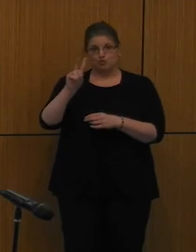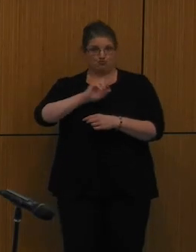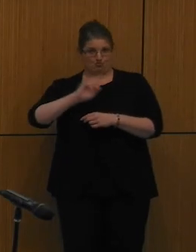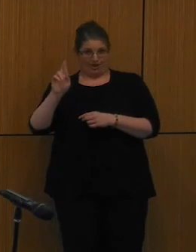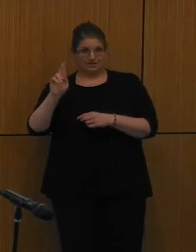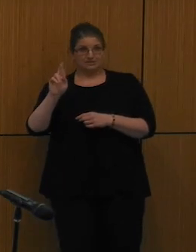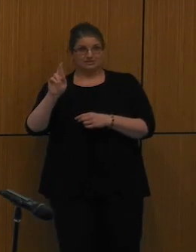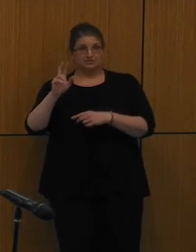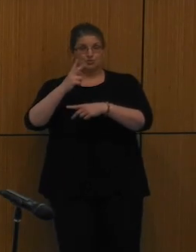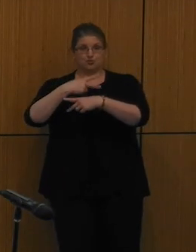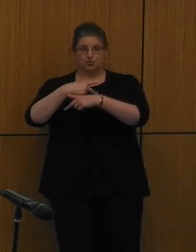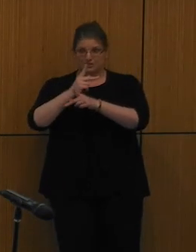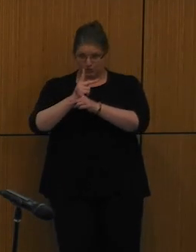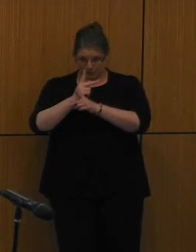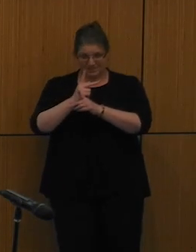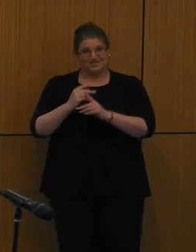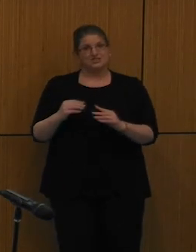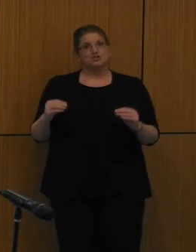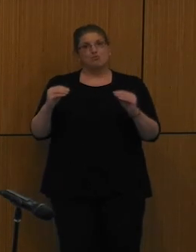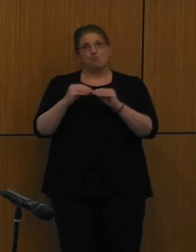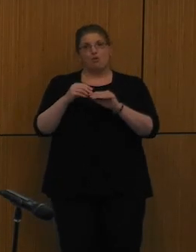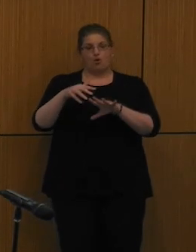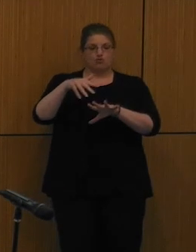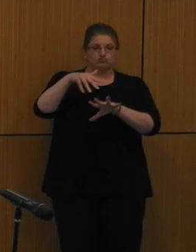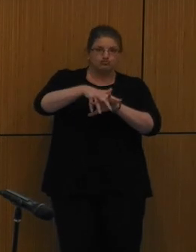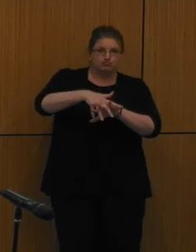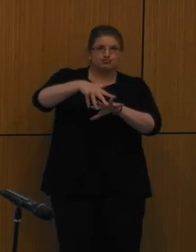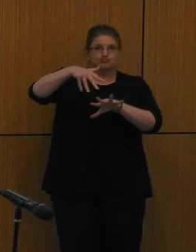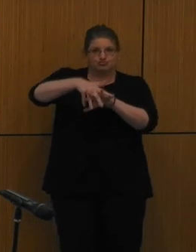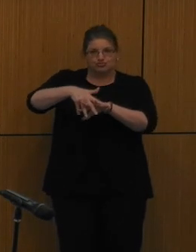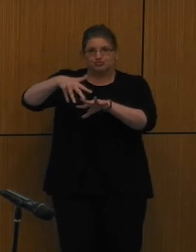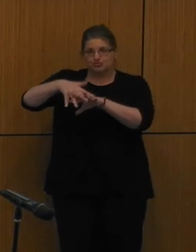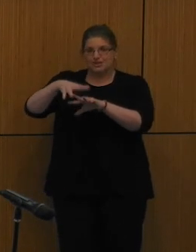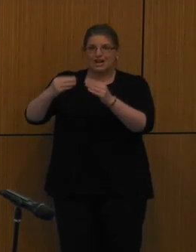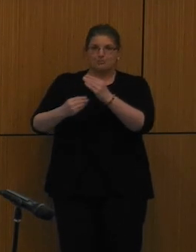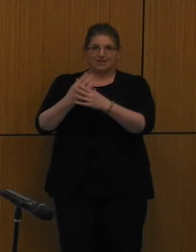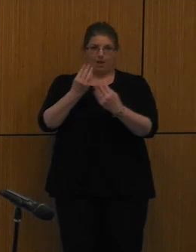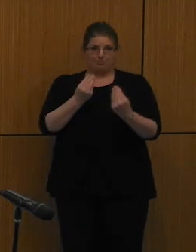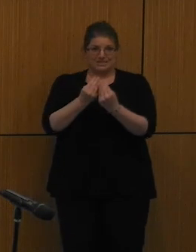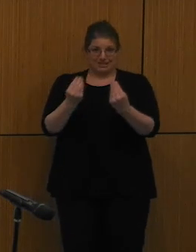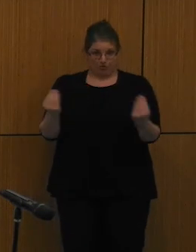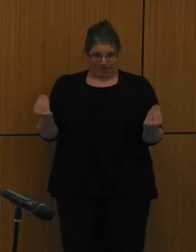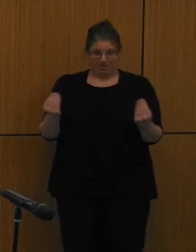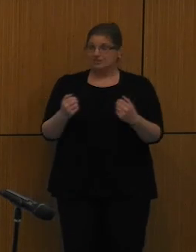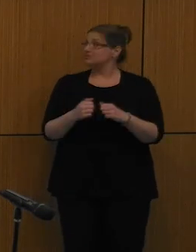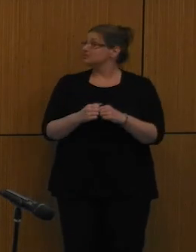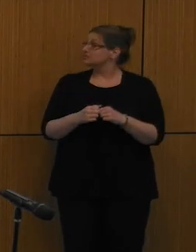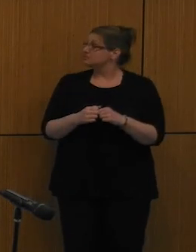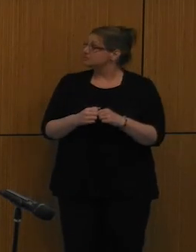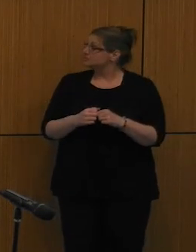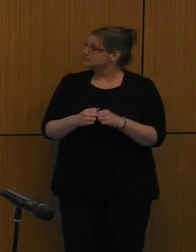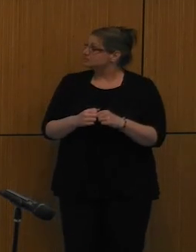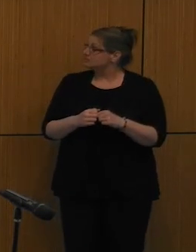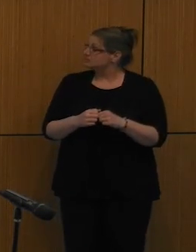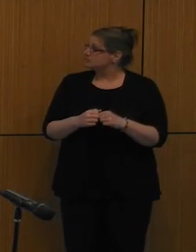produces larger roots and larger plant material at the very top. These are now not Beechcraft, but we're testing this on wheat